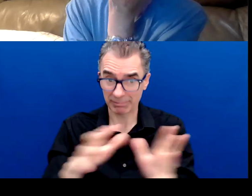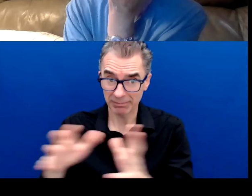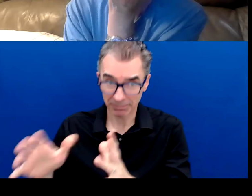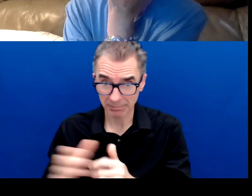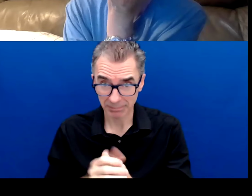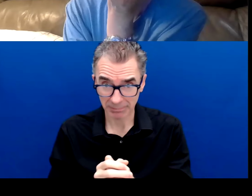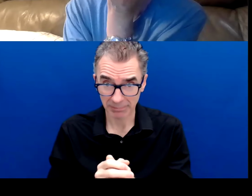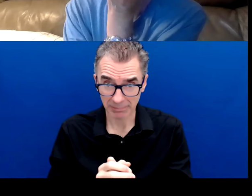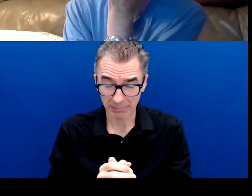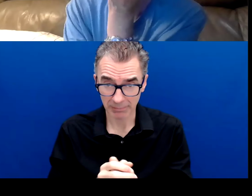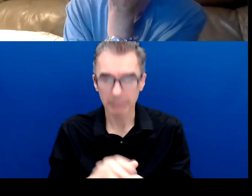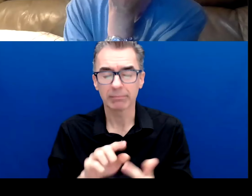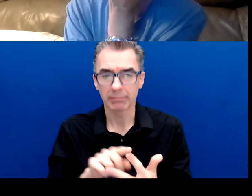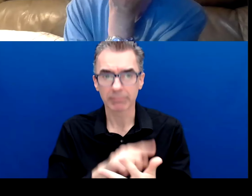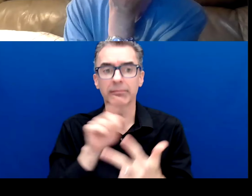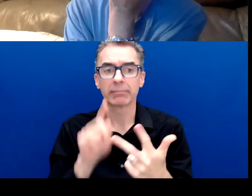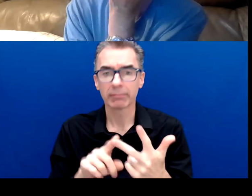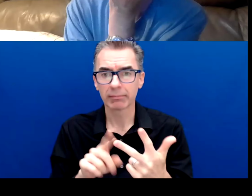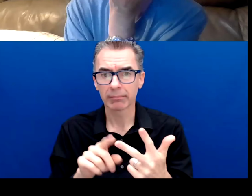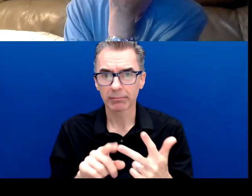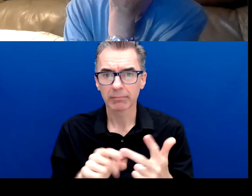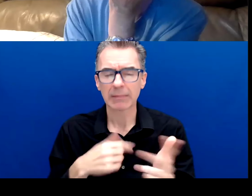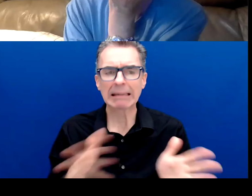encourage you to use kudos if you're not doing so already